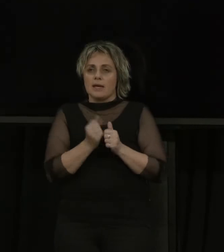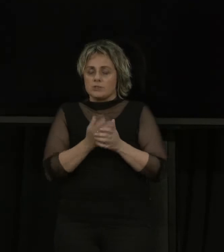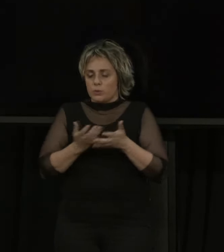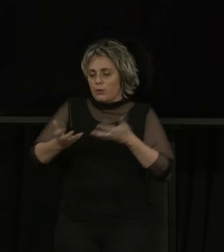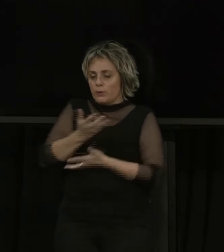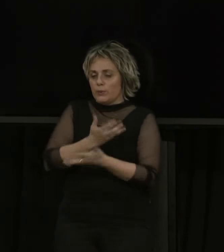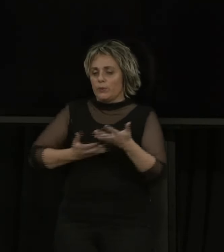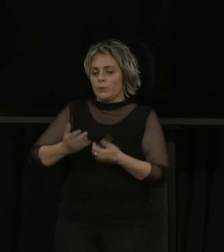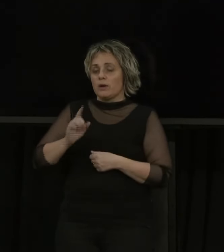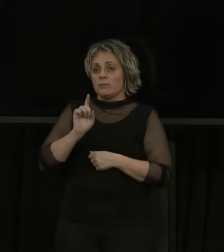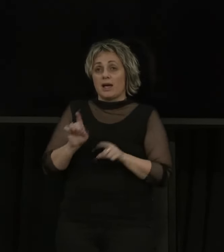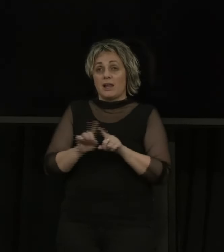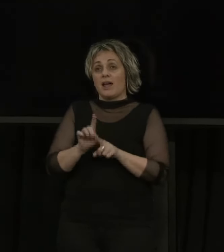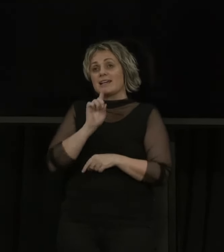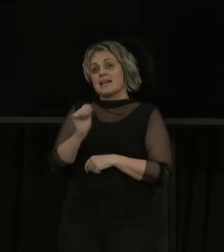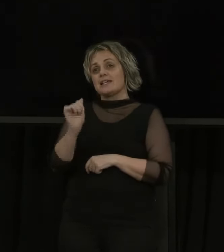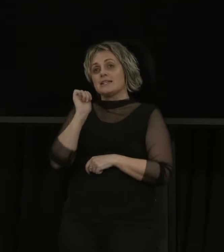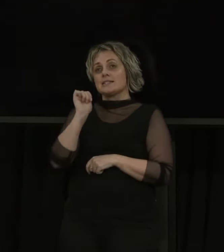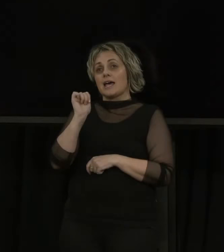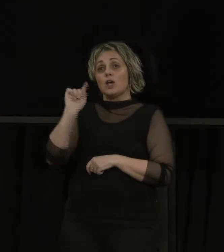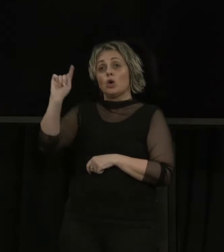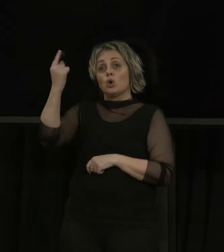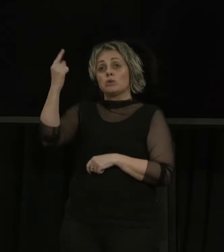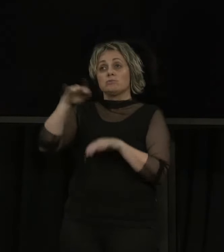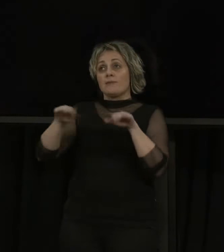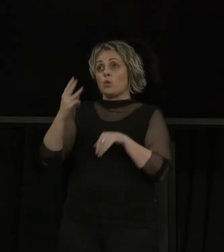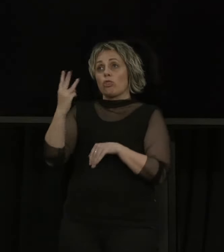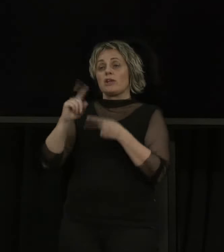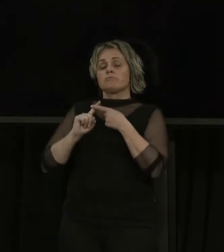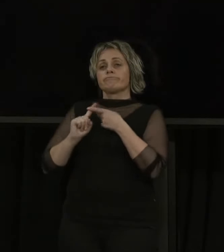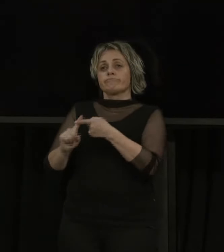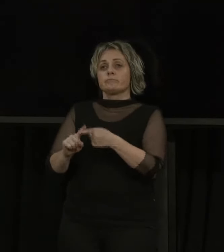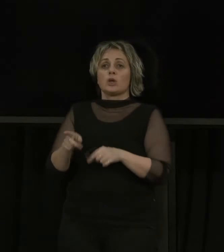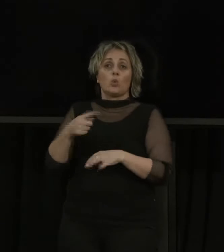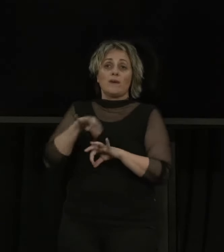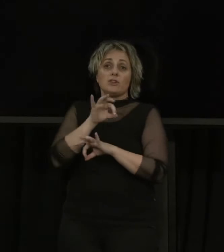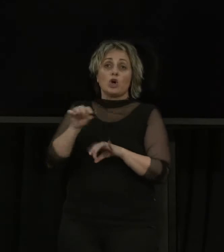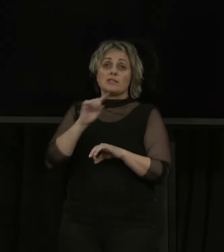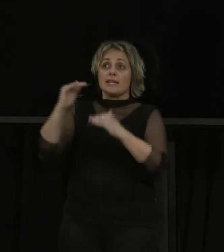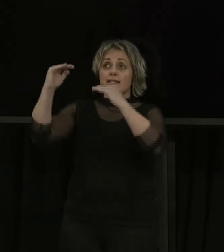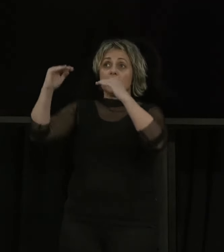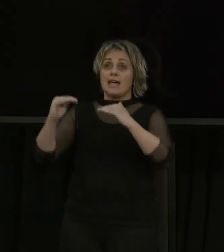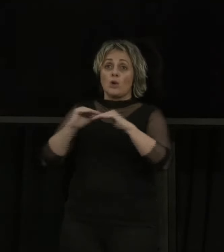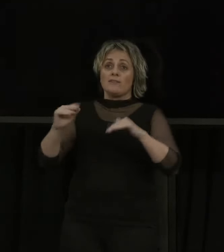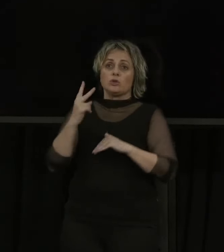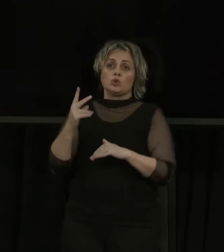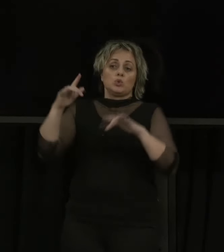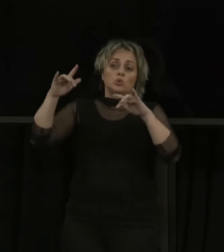every single step we take. Again, I would highlight the announce we made yesterday was